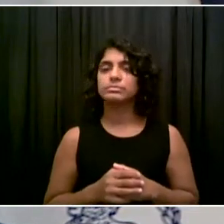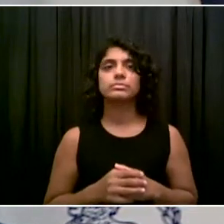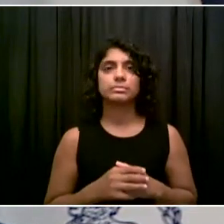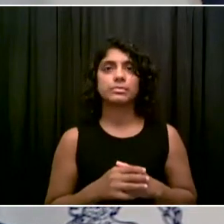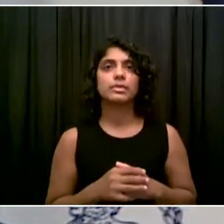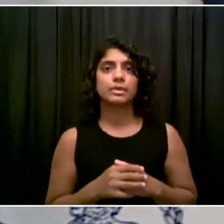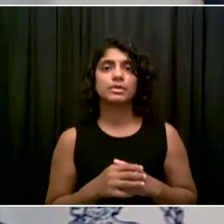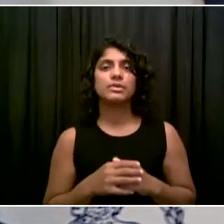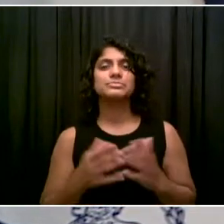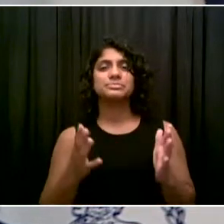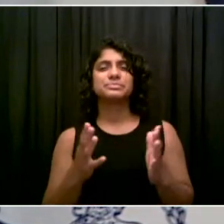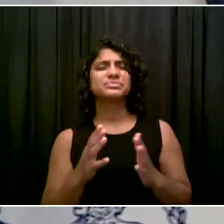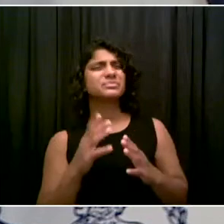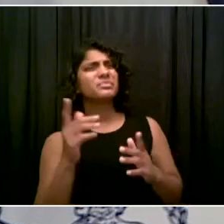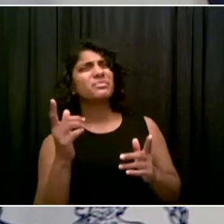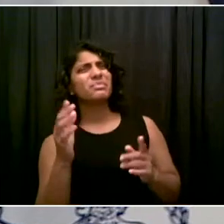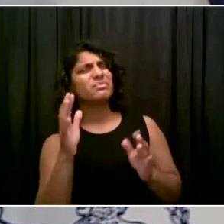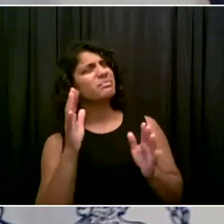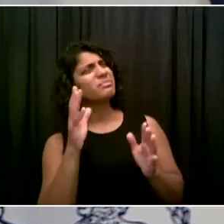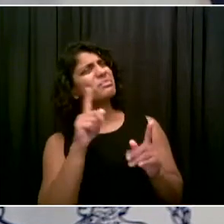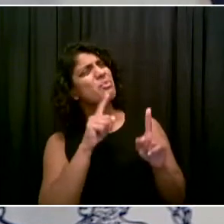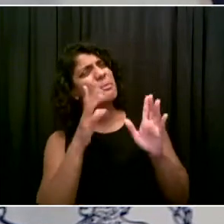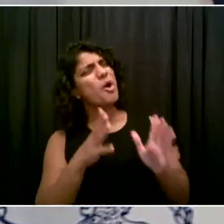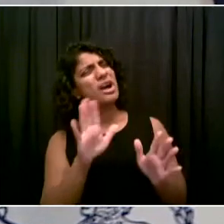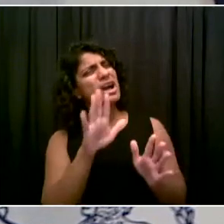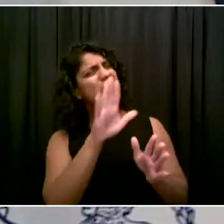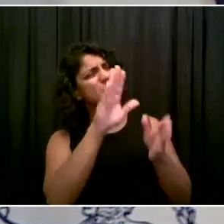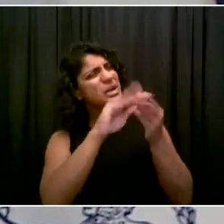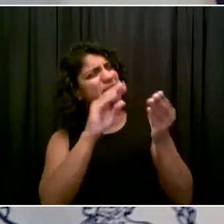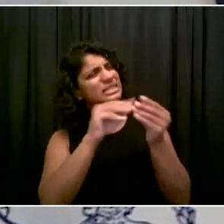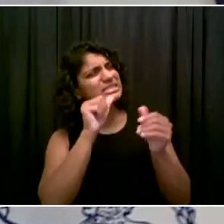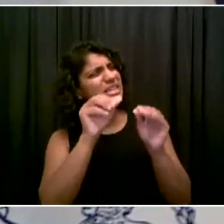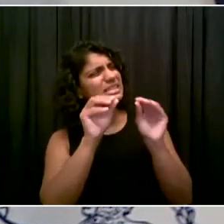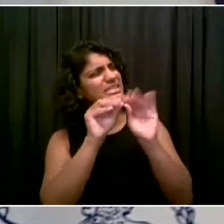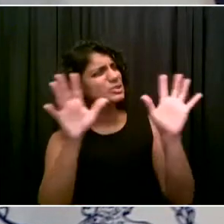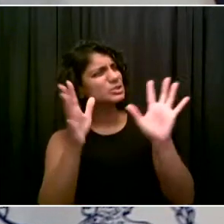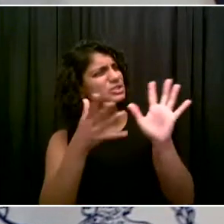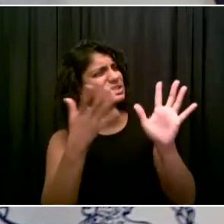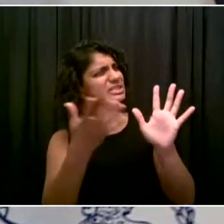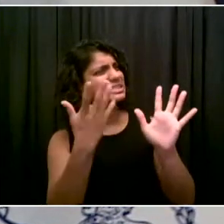PARTICULARLY WHEN WE ARE RECOVERING. I FIND IT NOT ACCURATE TO SAY THAT A MANDATE ISN'T A MANDATE